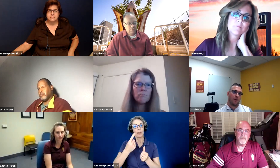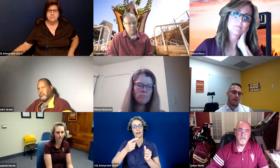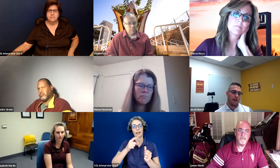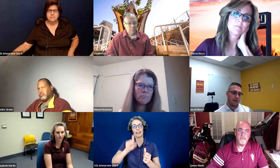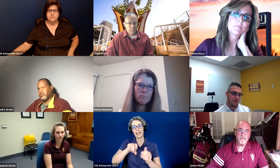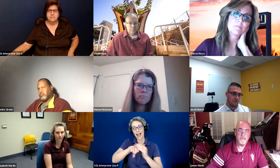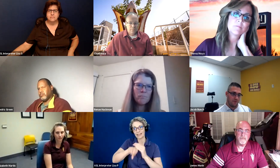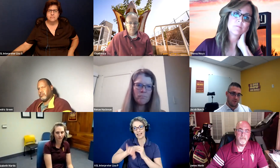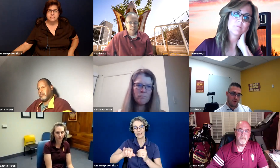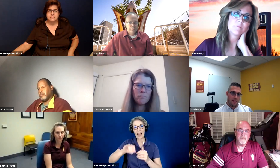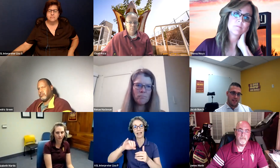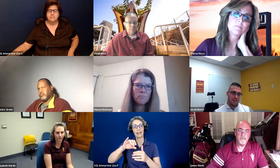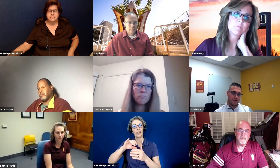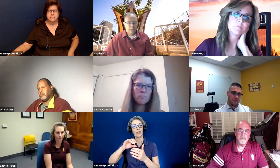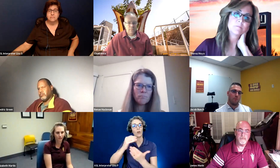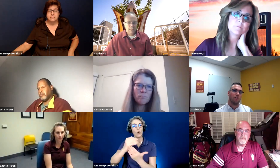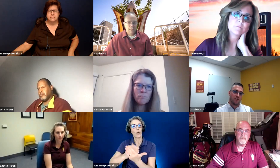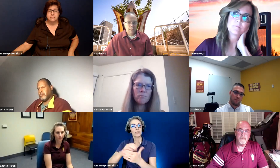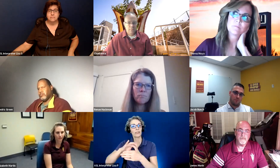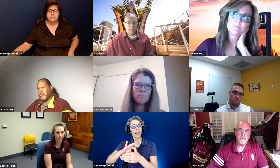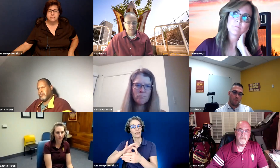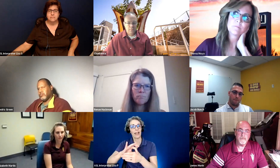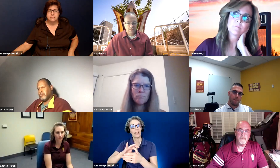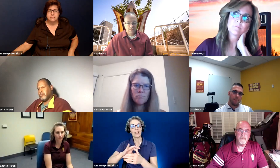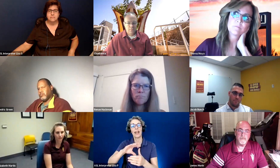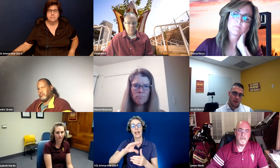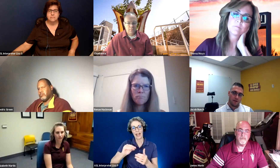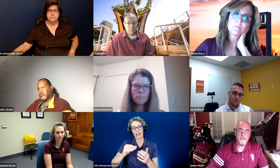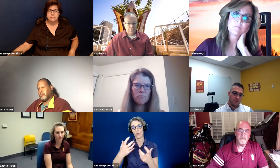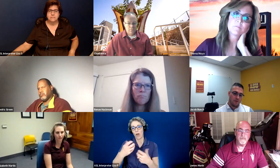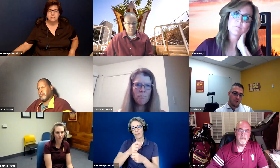that is, it is an emerging piece of higher ed accessibility